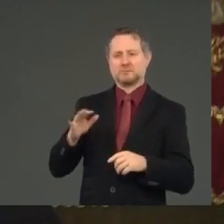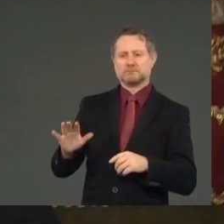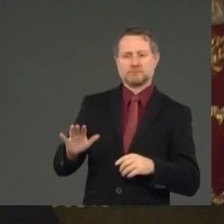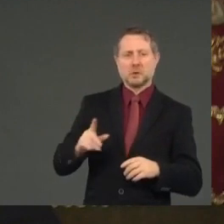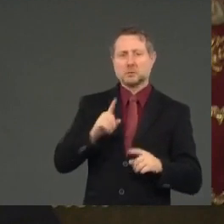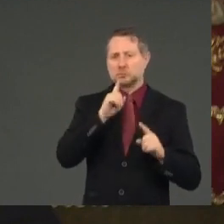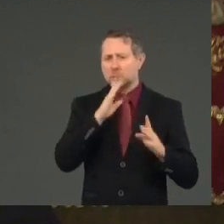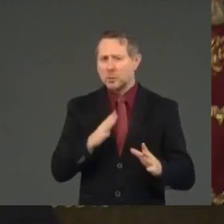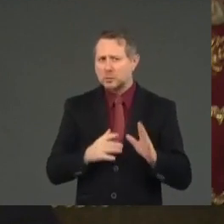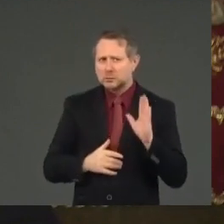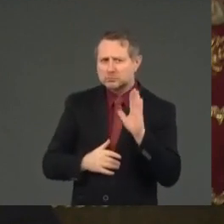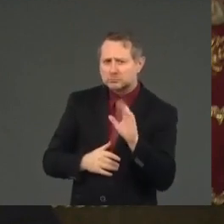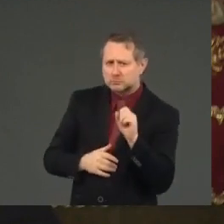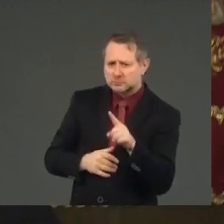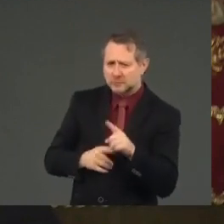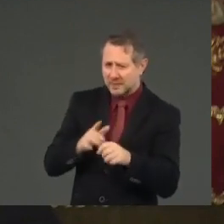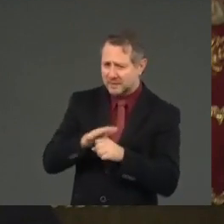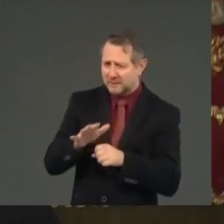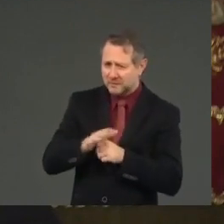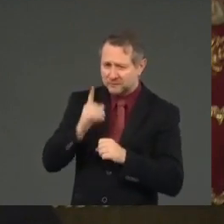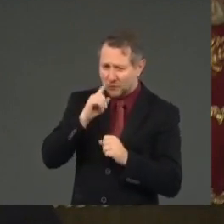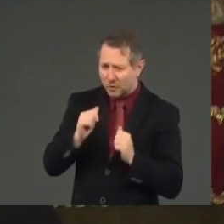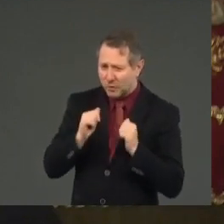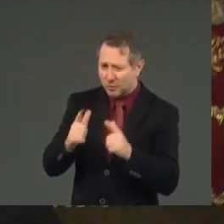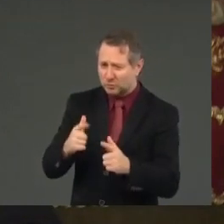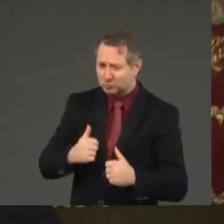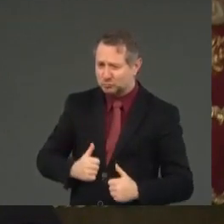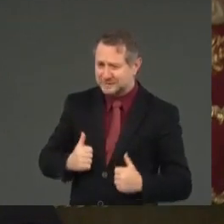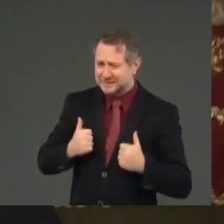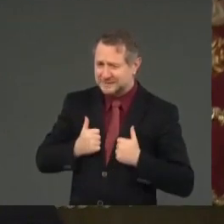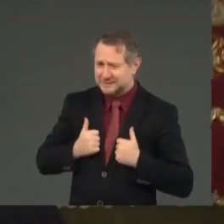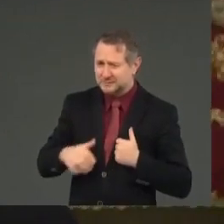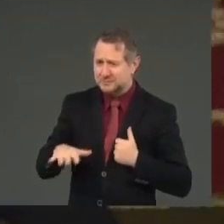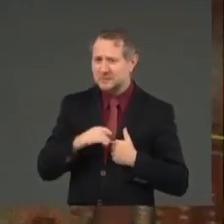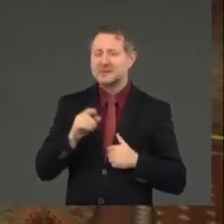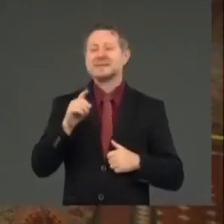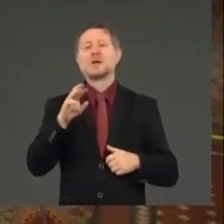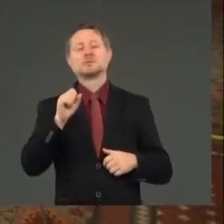WE SENT THE RESIDENT KITS OUT LAST WEEK. THIS IS SEPARATE FROM THE STAFF. Reporter: IS THERE ENOUGH TO TEST EVERY RESIDENT?